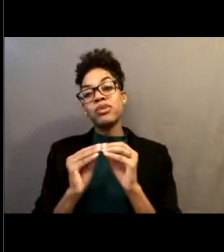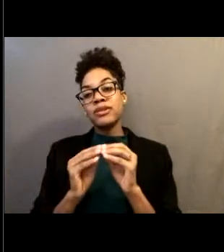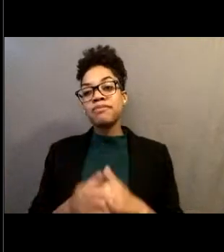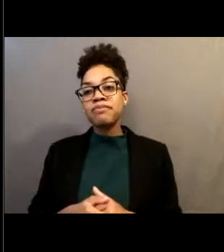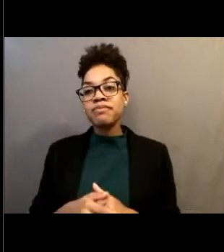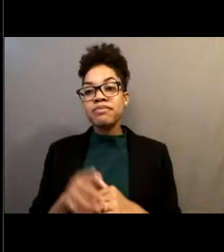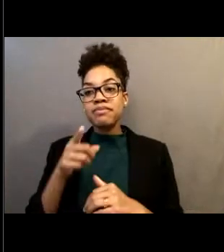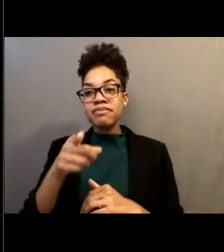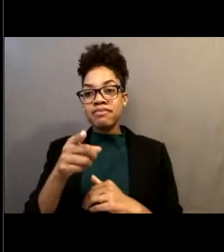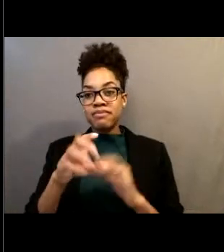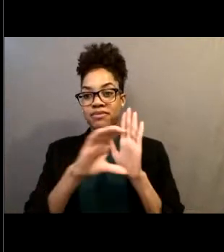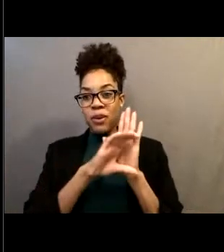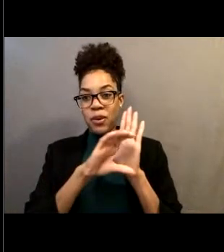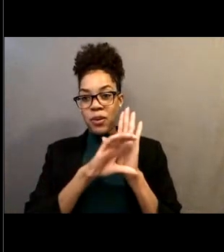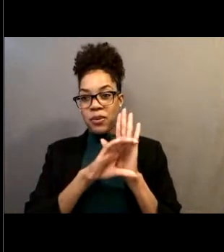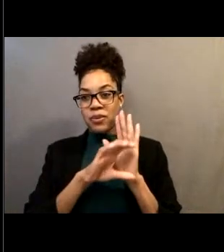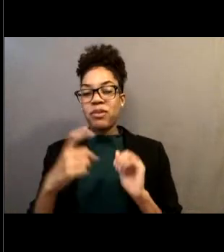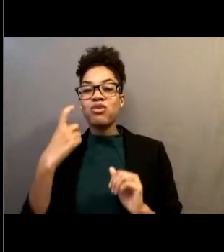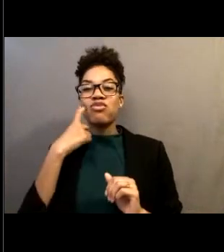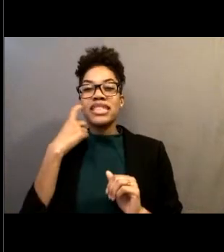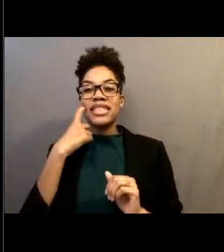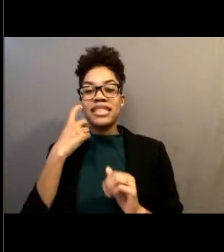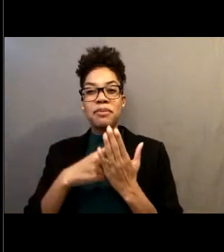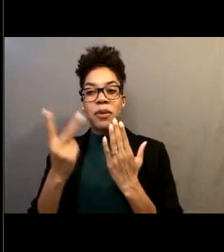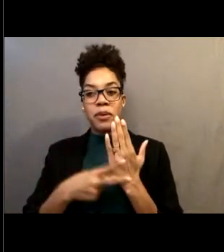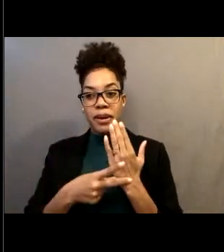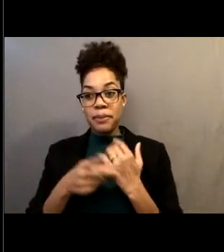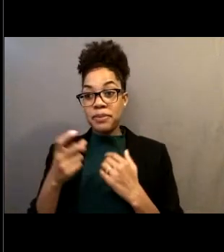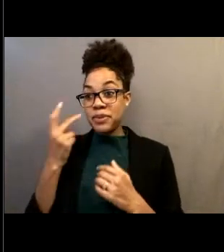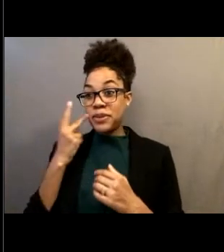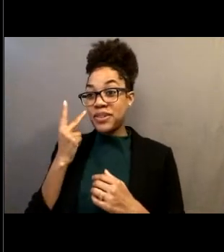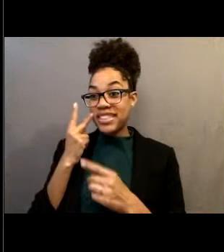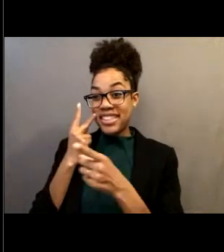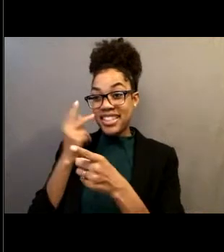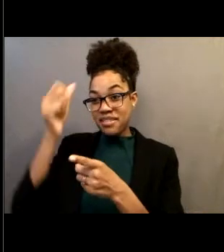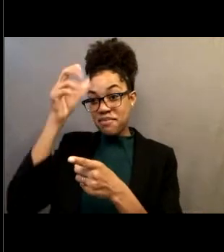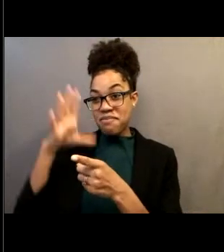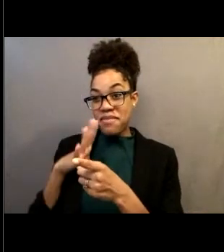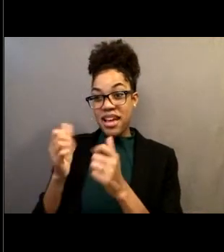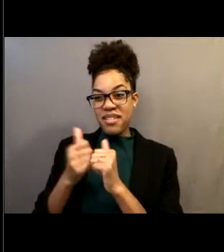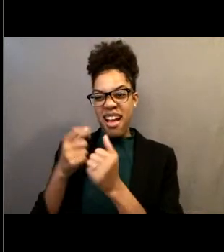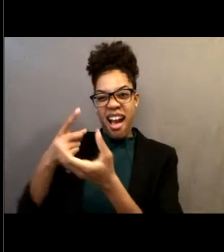that there's a unique guy over here, that's looking like a hot dog. That's not me, but I'm the one right behind him.